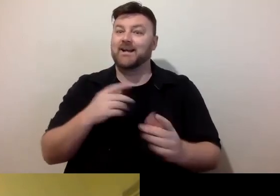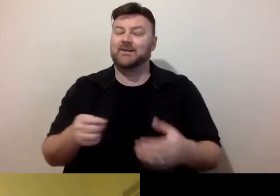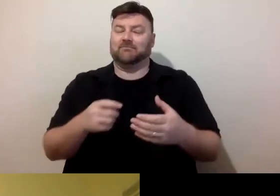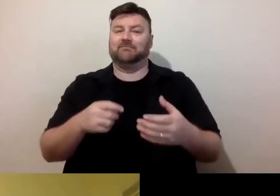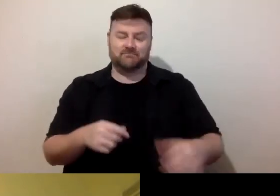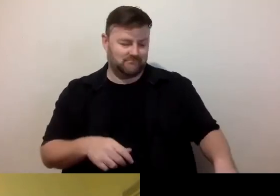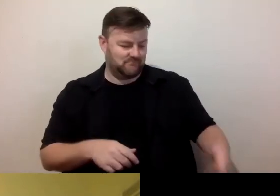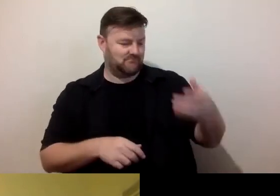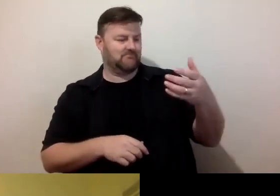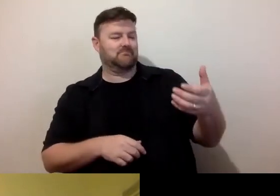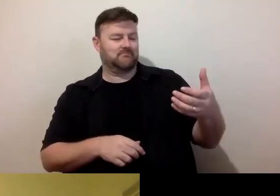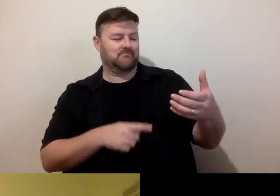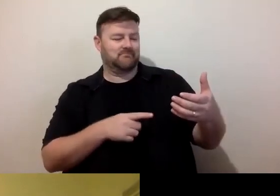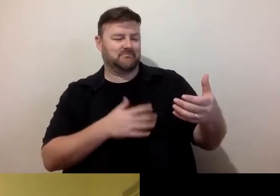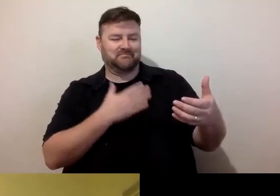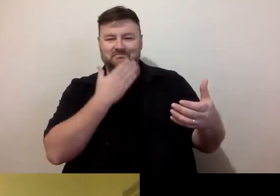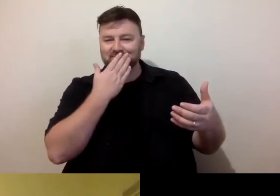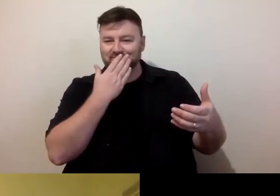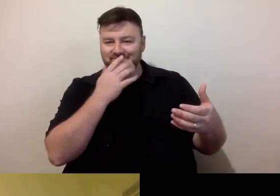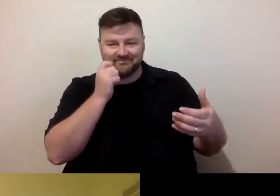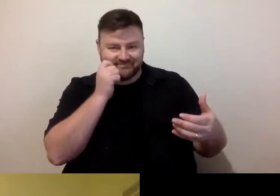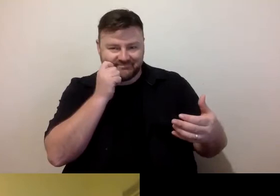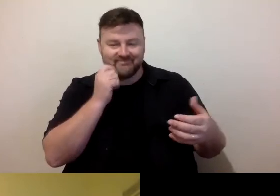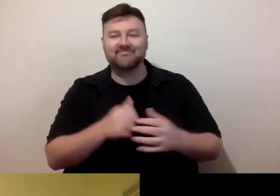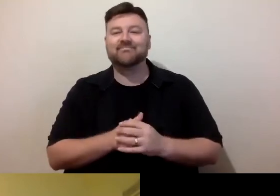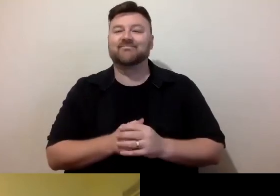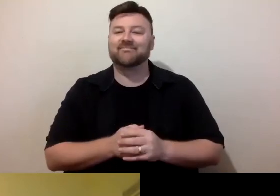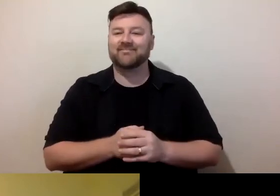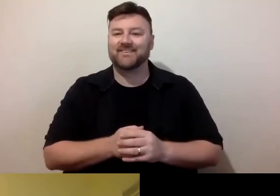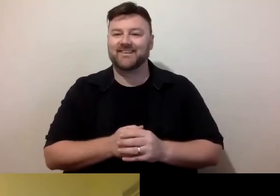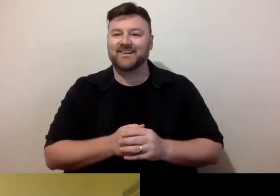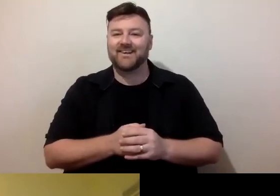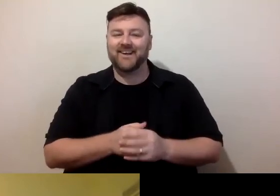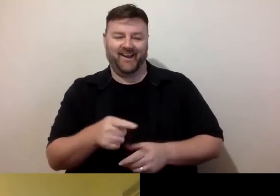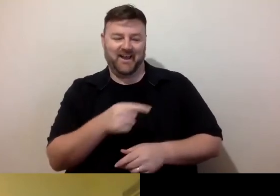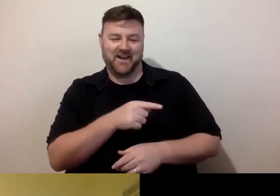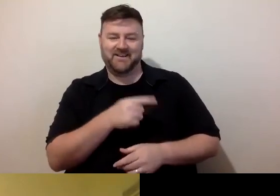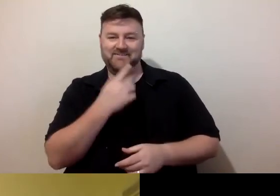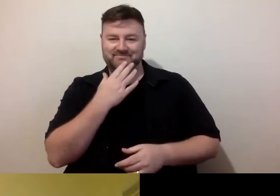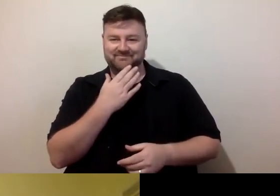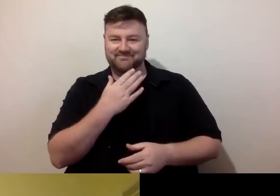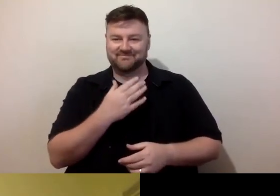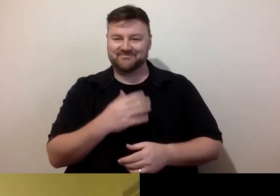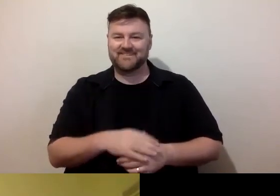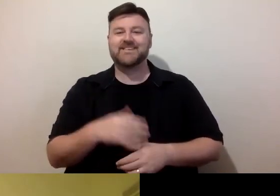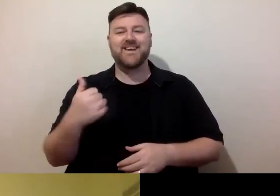this buzz, and you just check it, and it's this guy dancing. And you're like - yeah, that's cool!